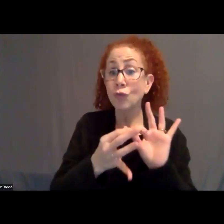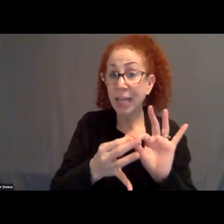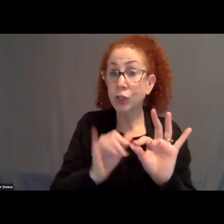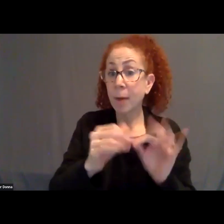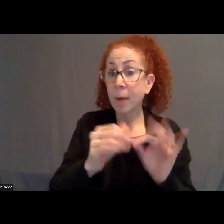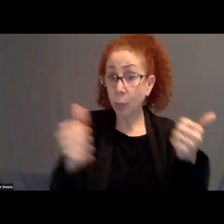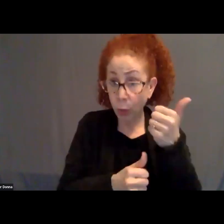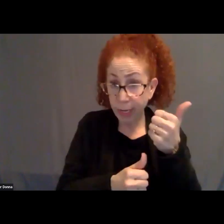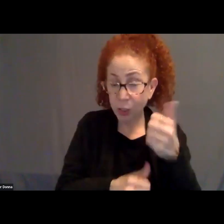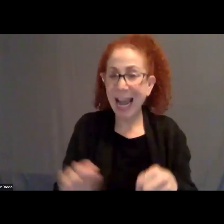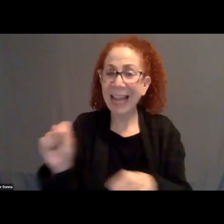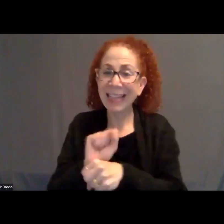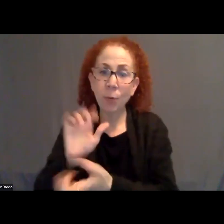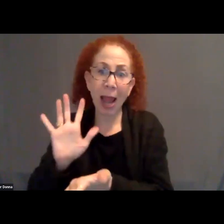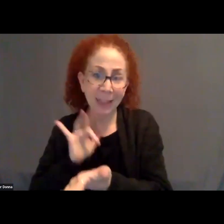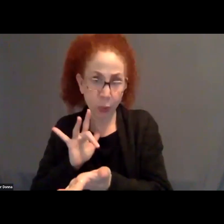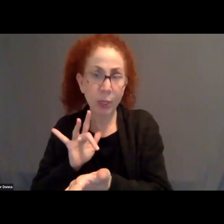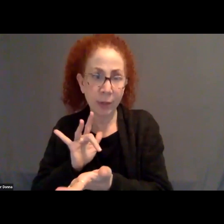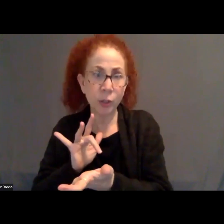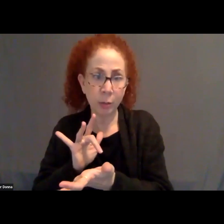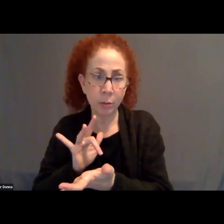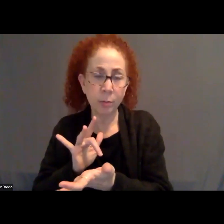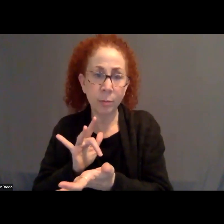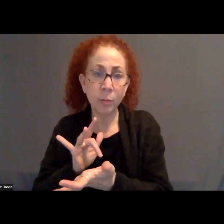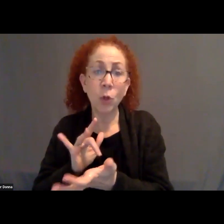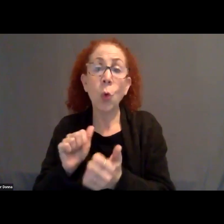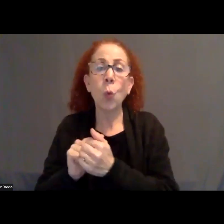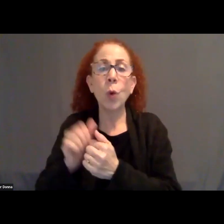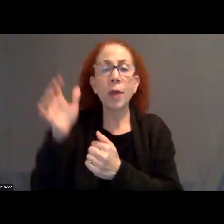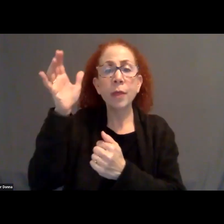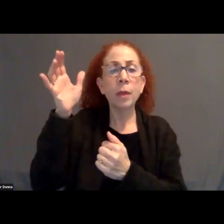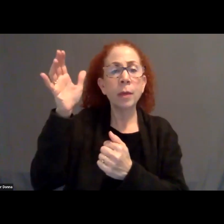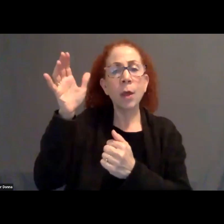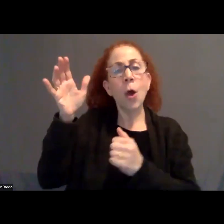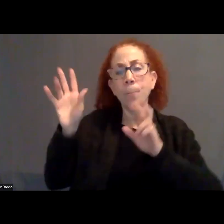and labor exploitation with paternalistic ideas of protection and charity."